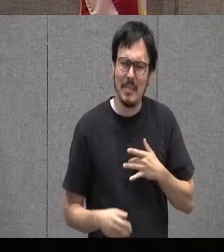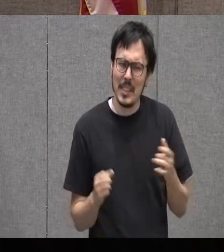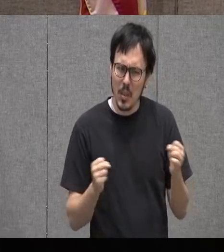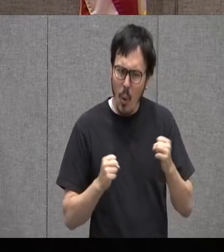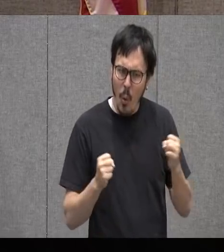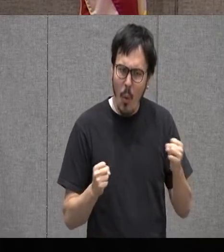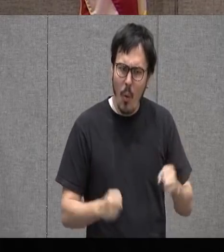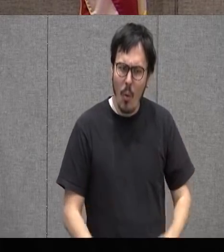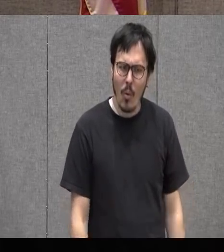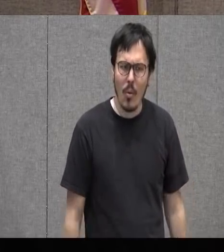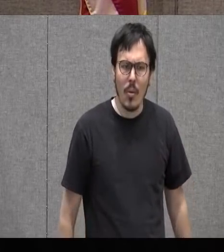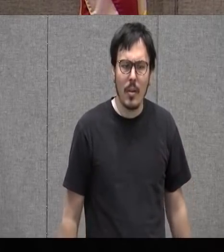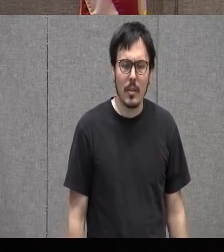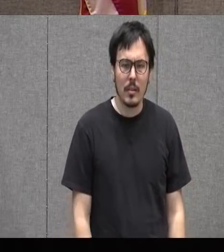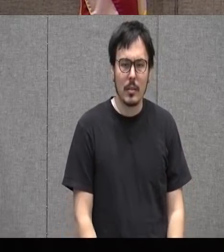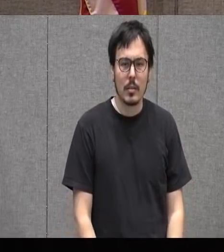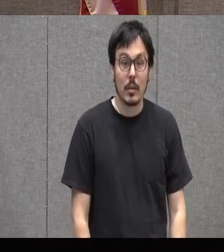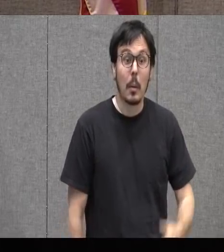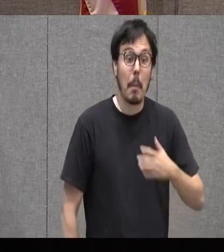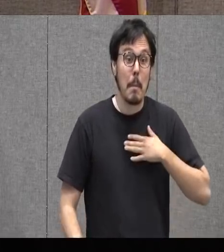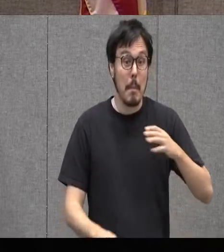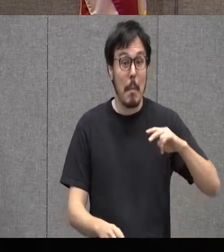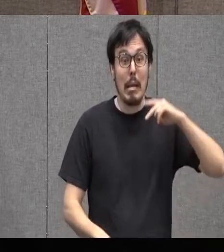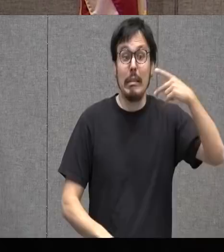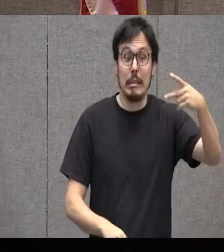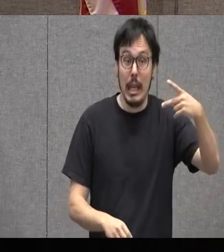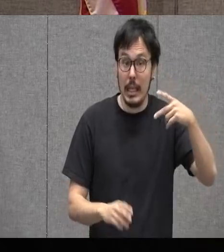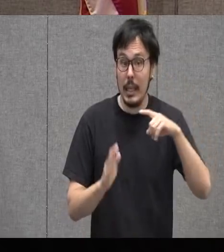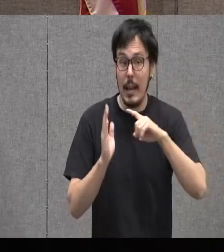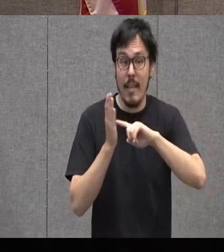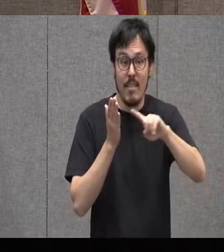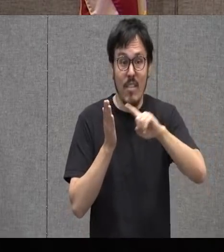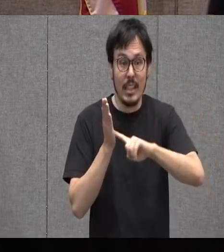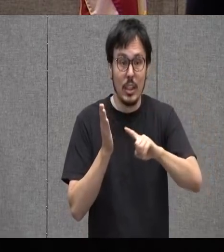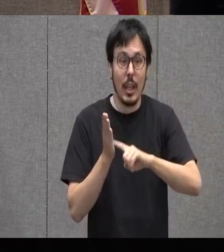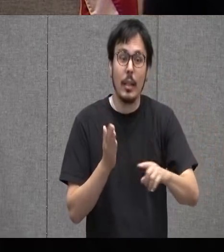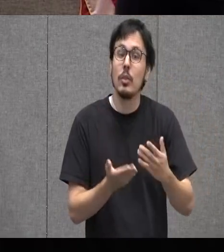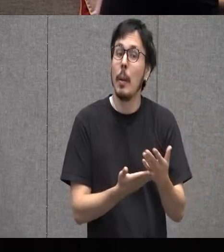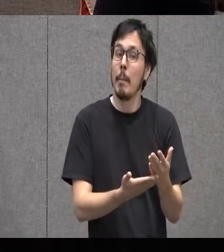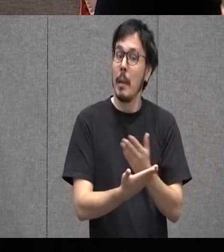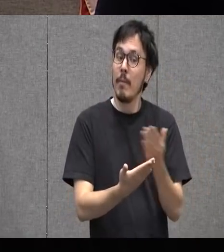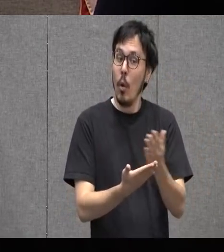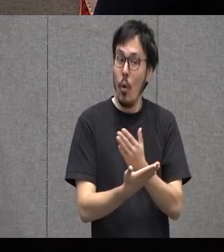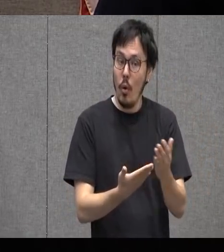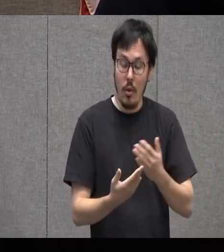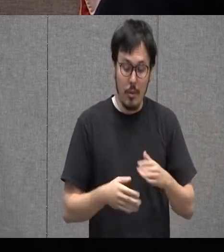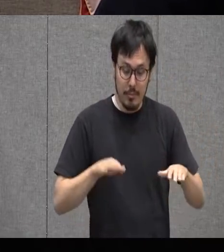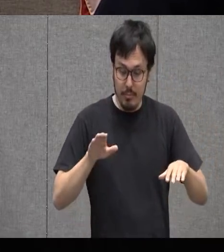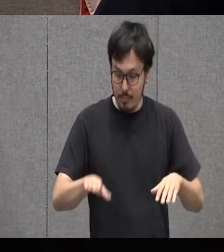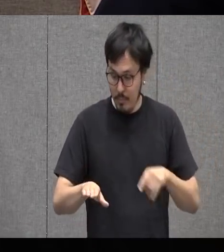So for my second investigation. Before, I had a white powder.